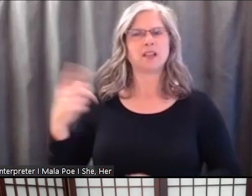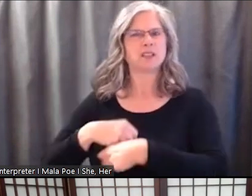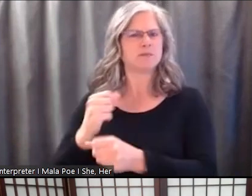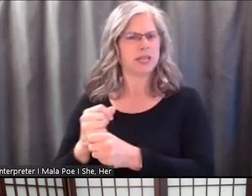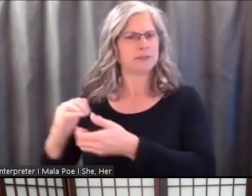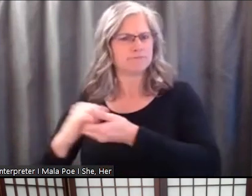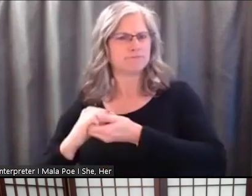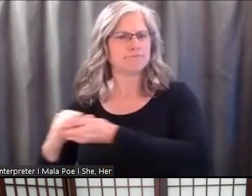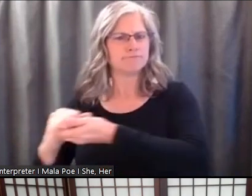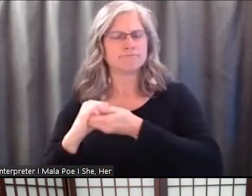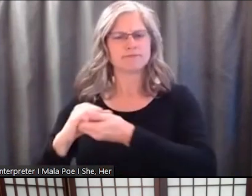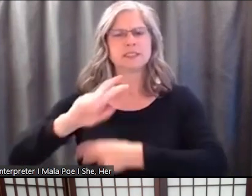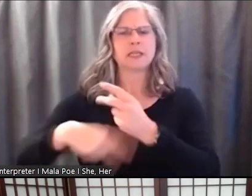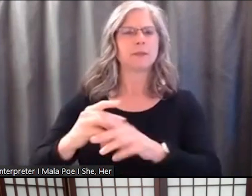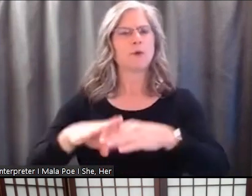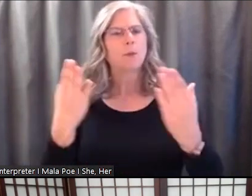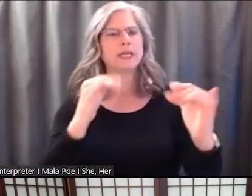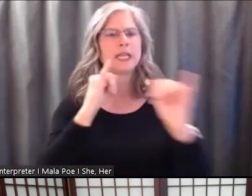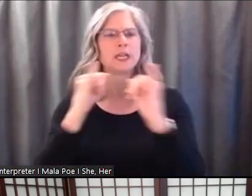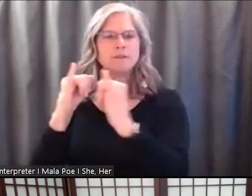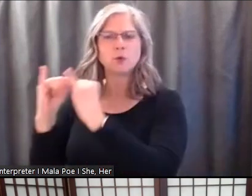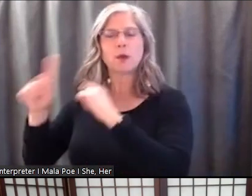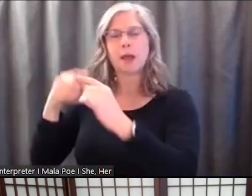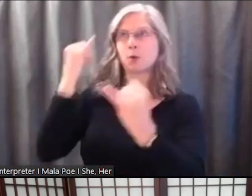which are a type of open interview about notions of native speaker hood.